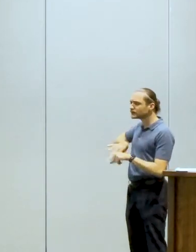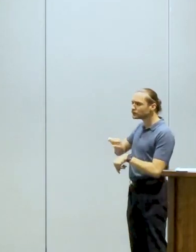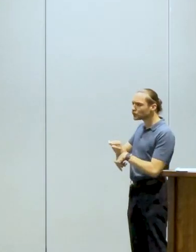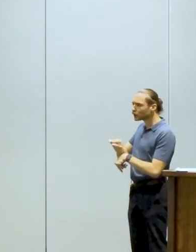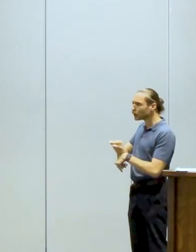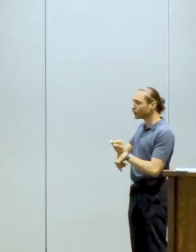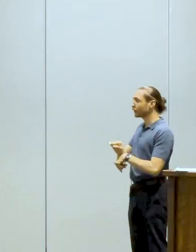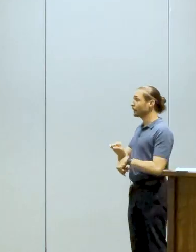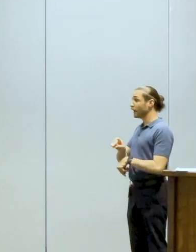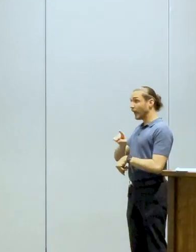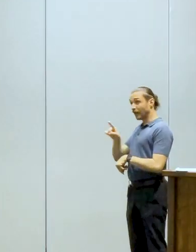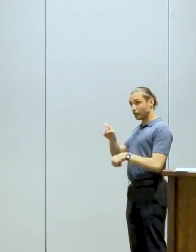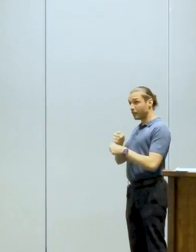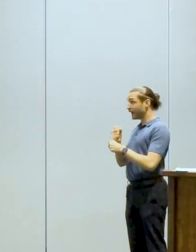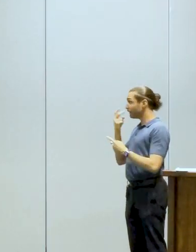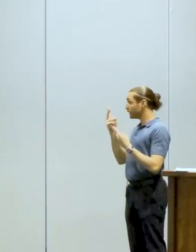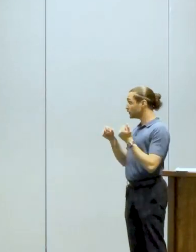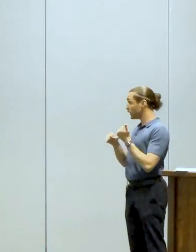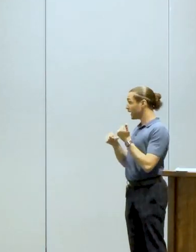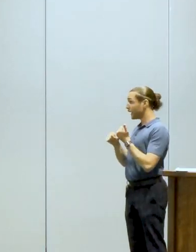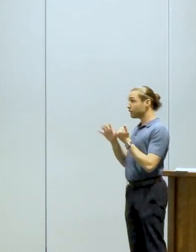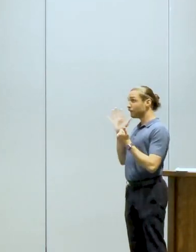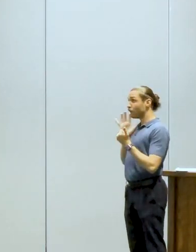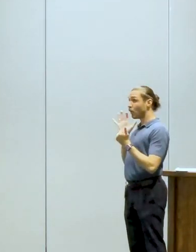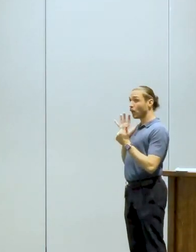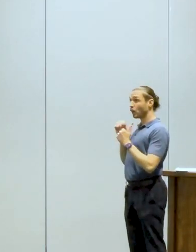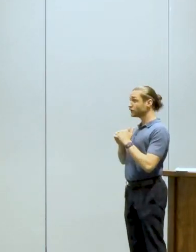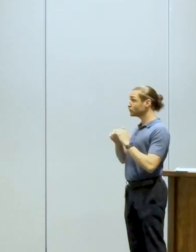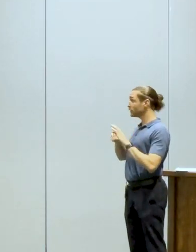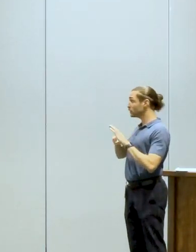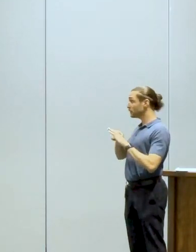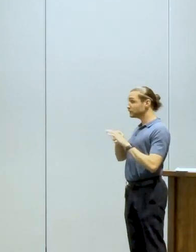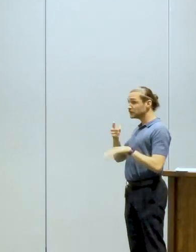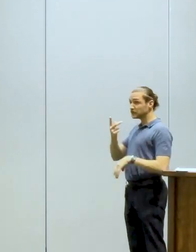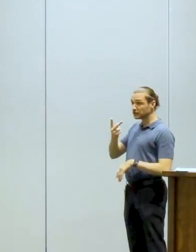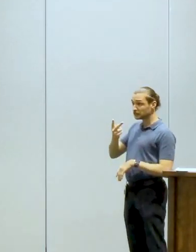using chatgpt before? Some of us, okay, so sometimes it takes